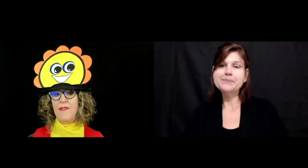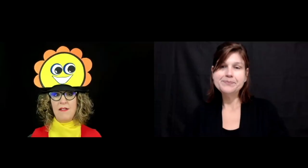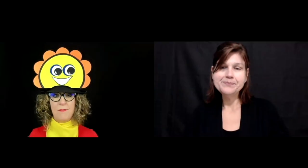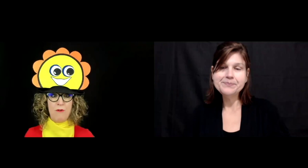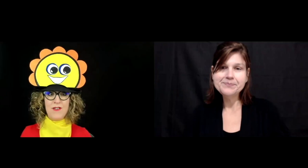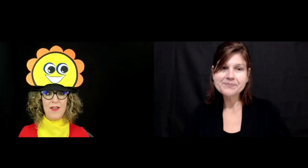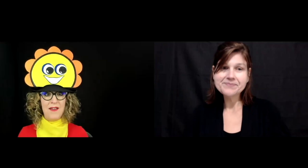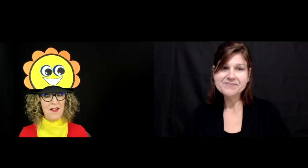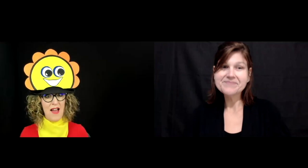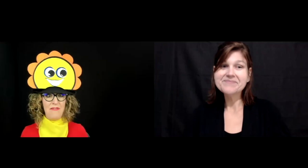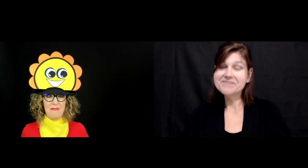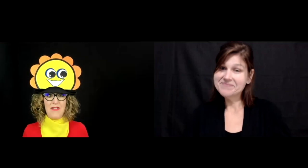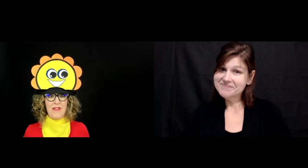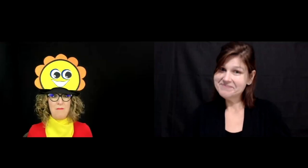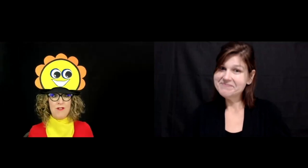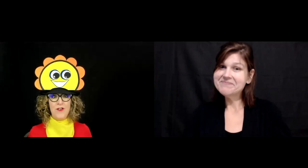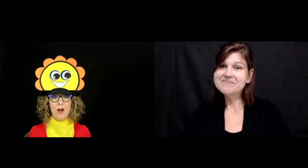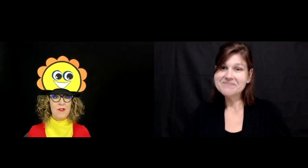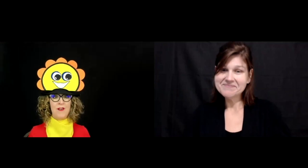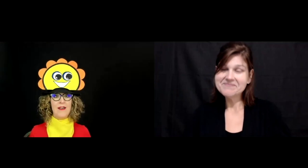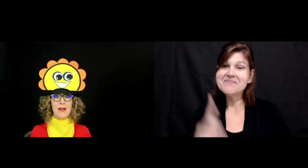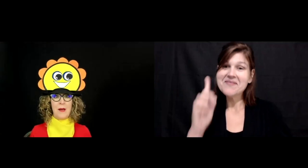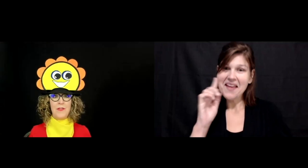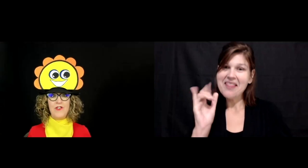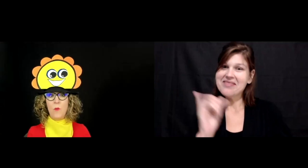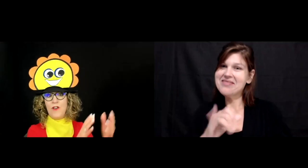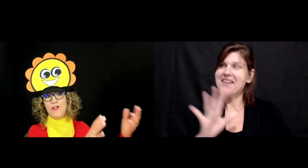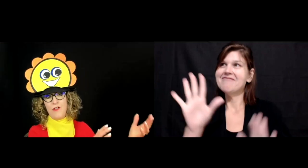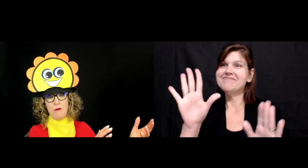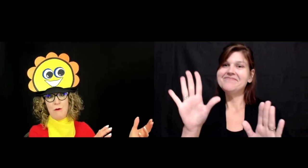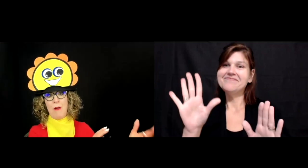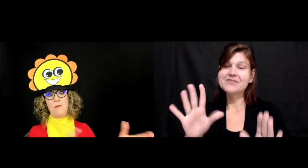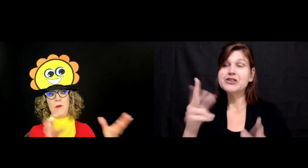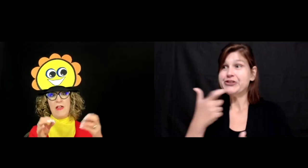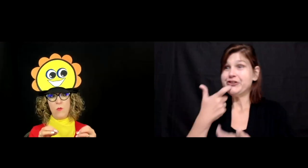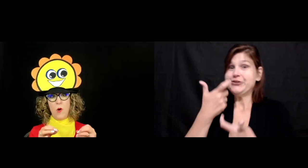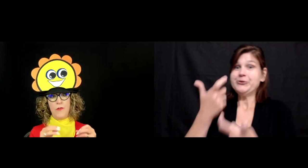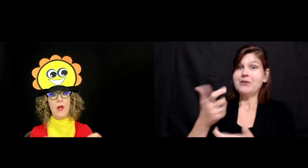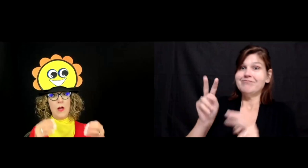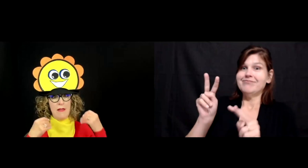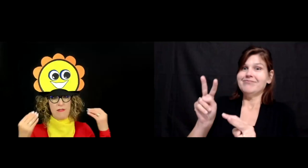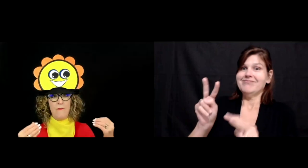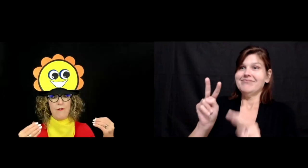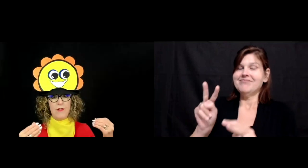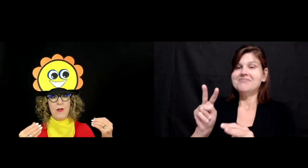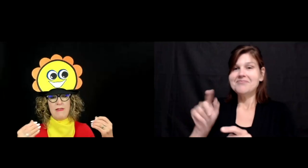And that's pretty, I think that's pretty phenomenal. You know, that she watches other programs, but this one is different.